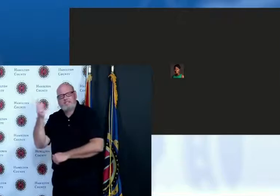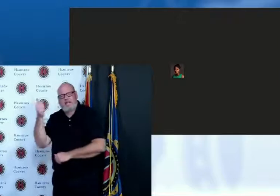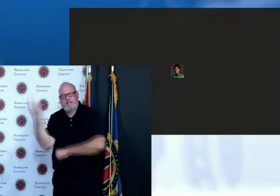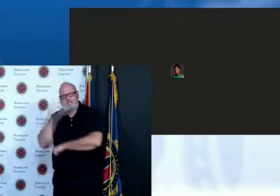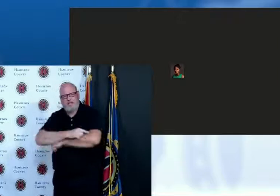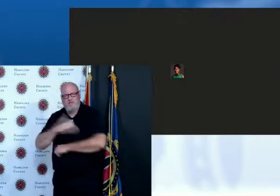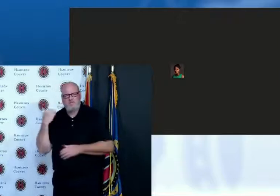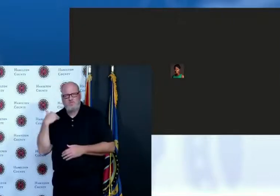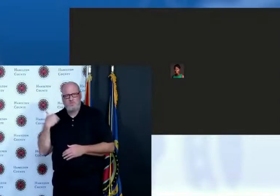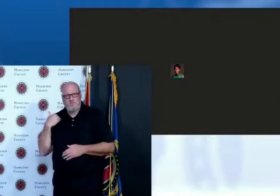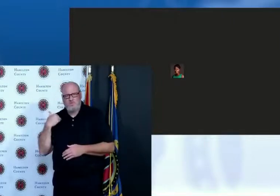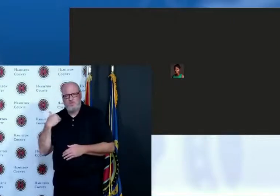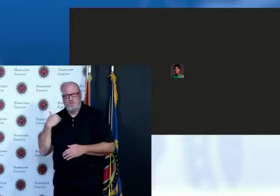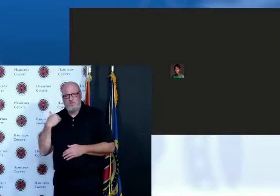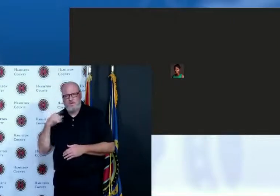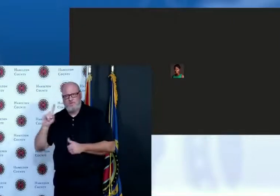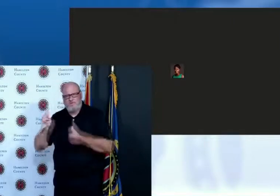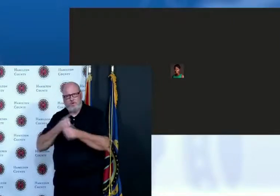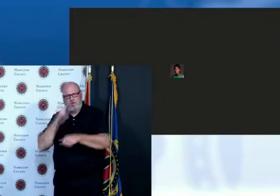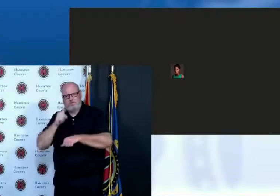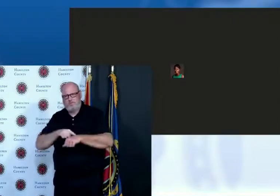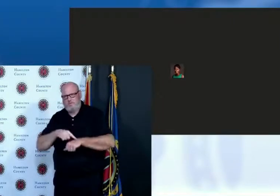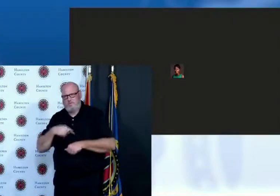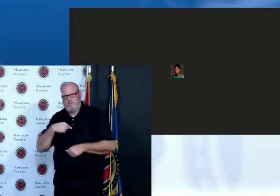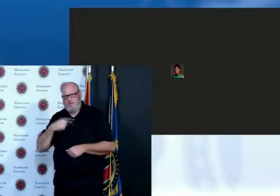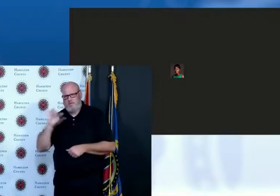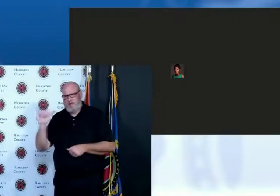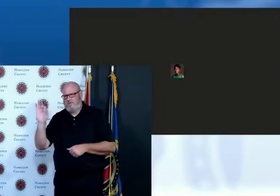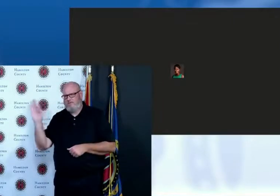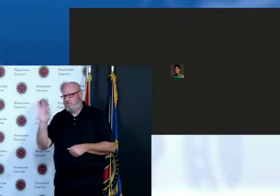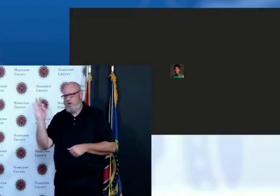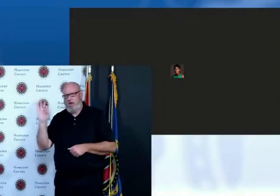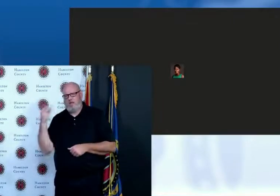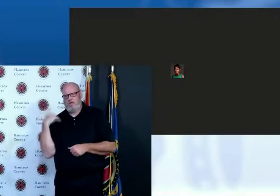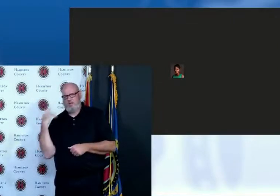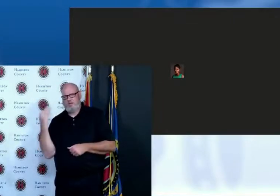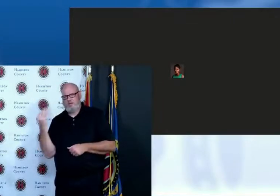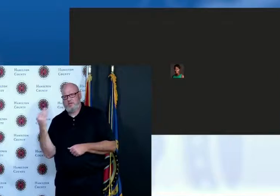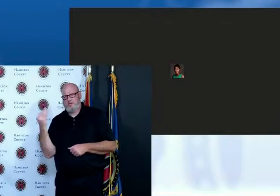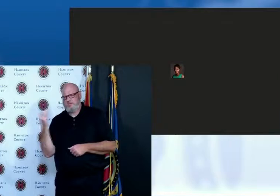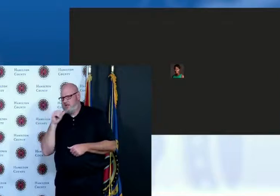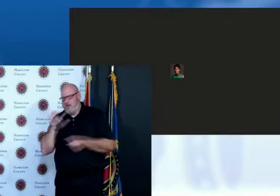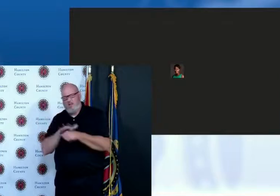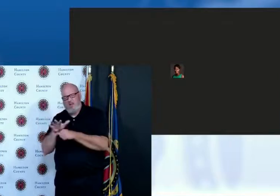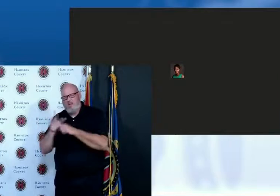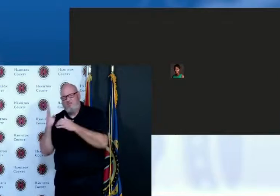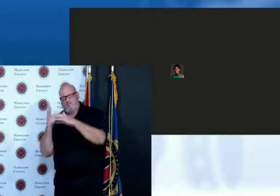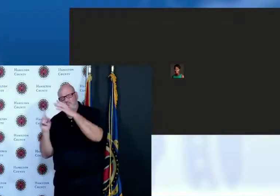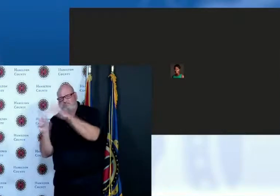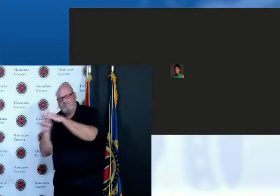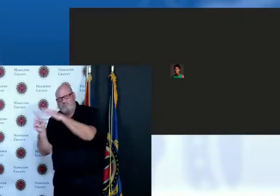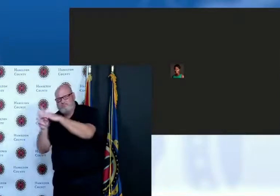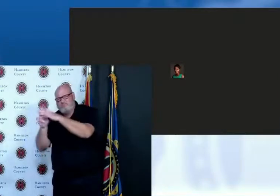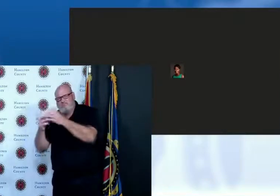one that didn't fill up now my question is are you guys getting more supply is that why you're